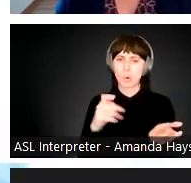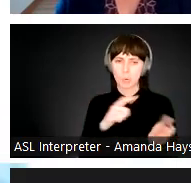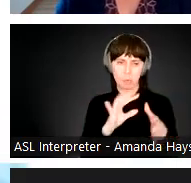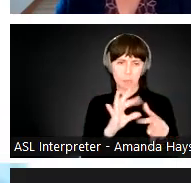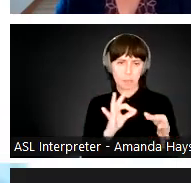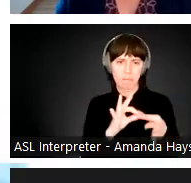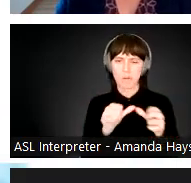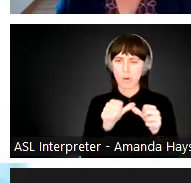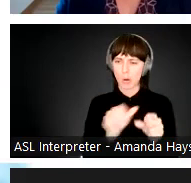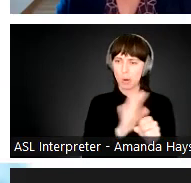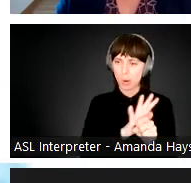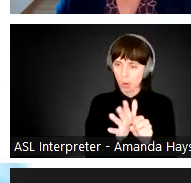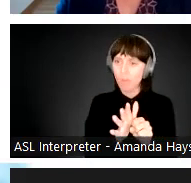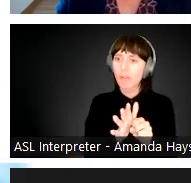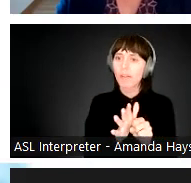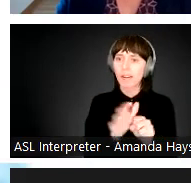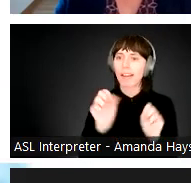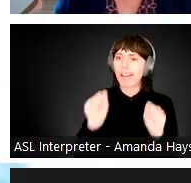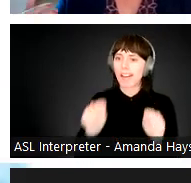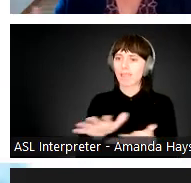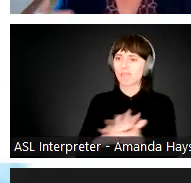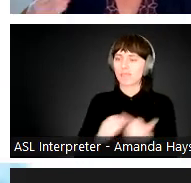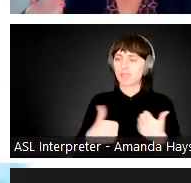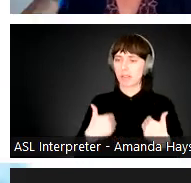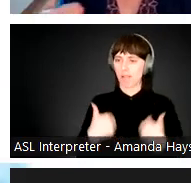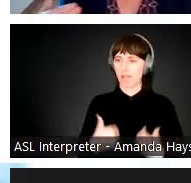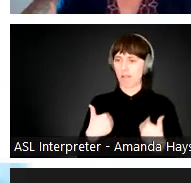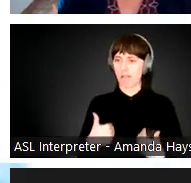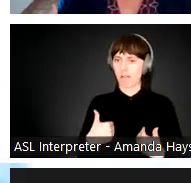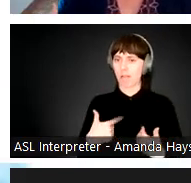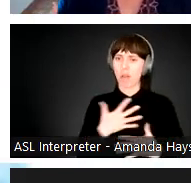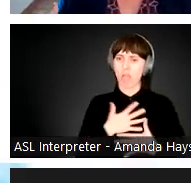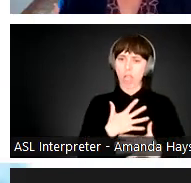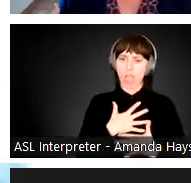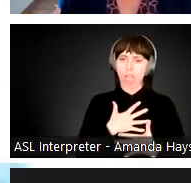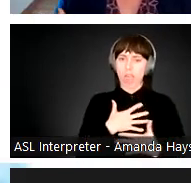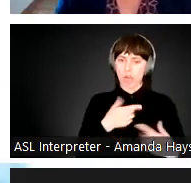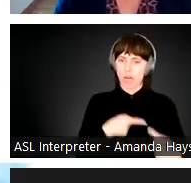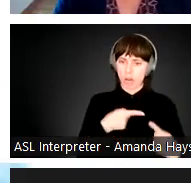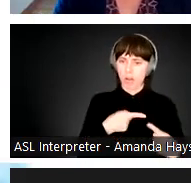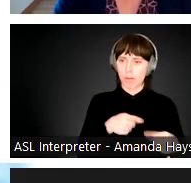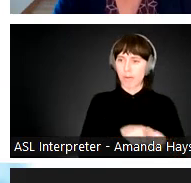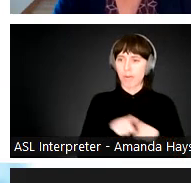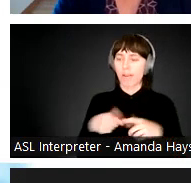COVID that impacts, not only in the shortness of breath, but the fatigue he